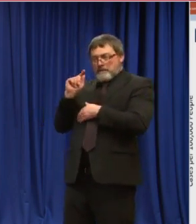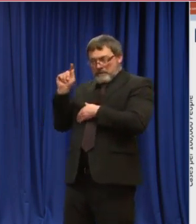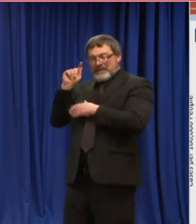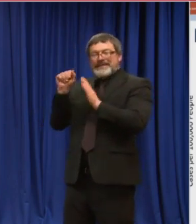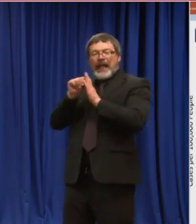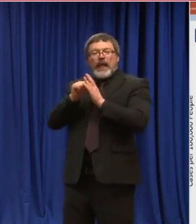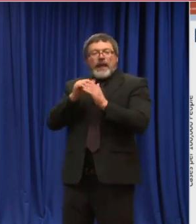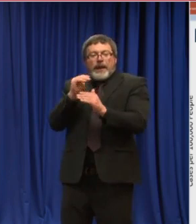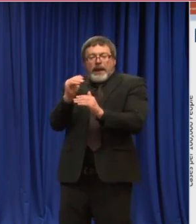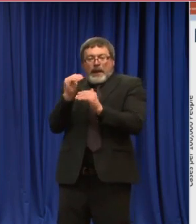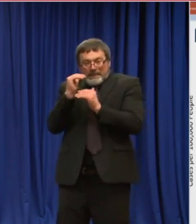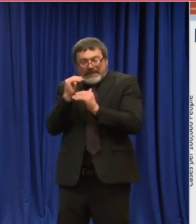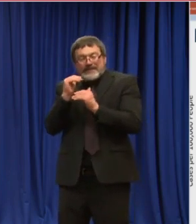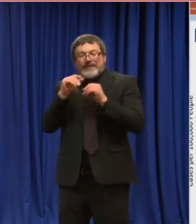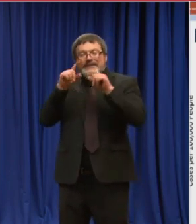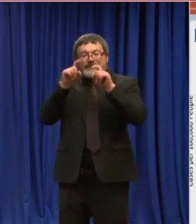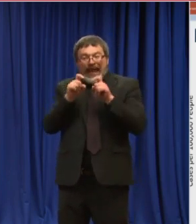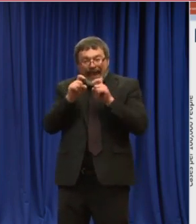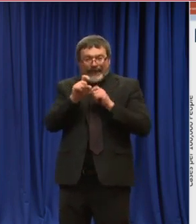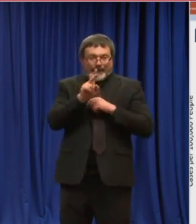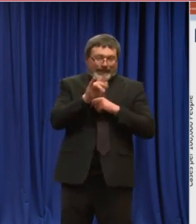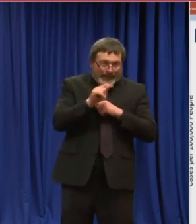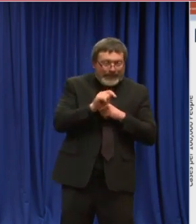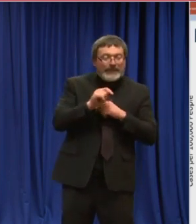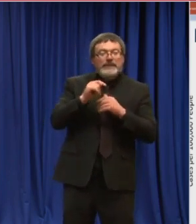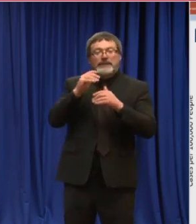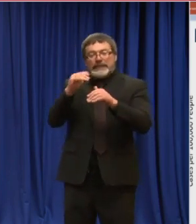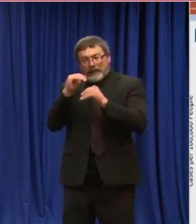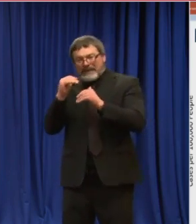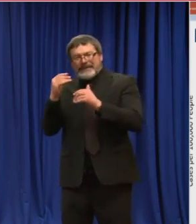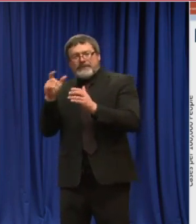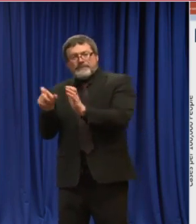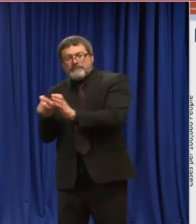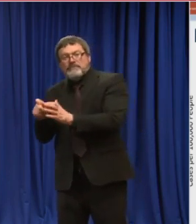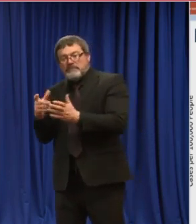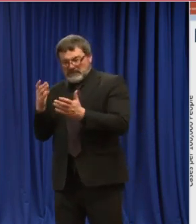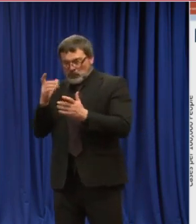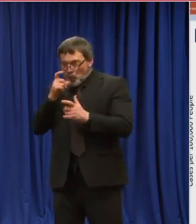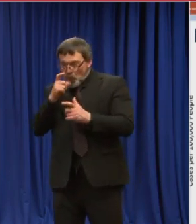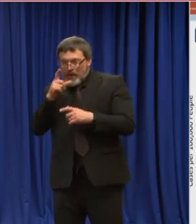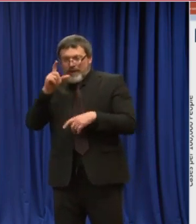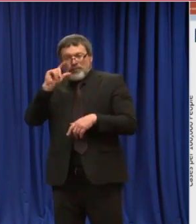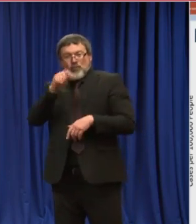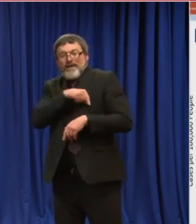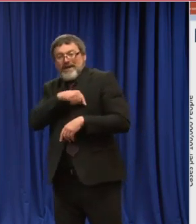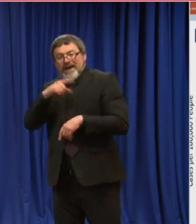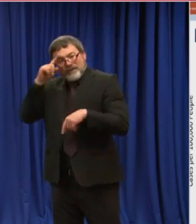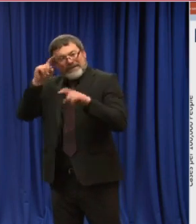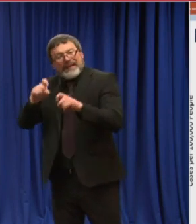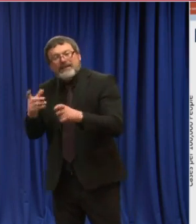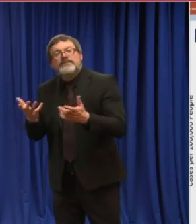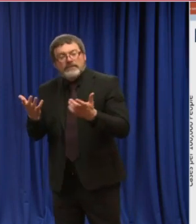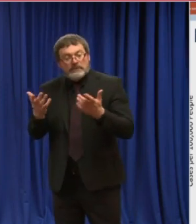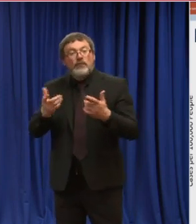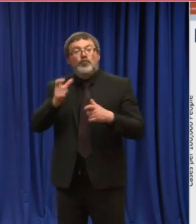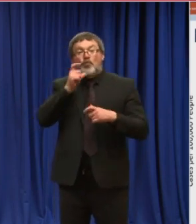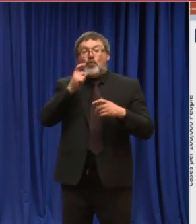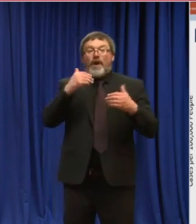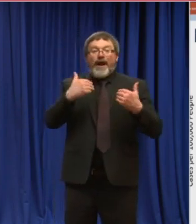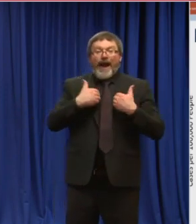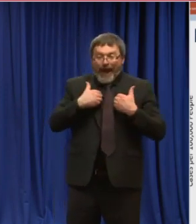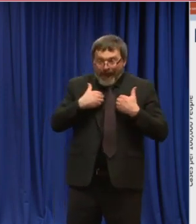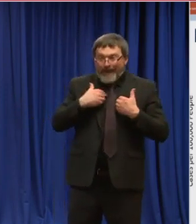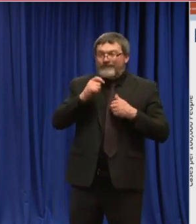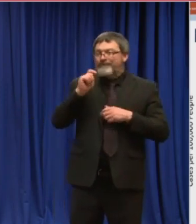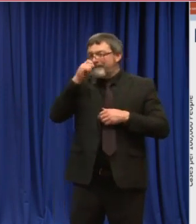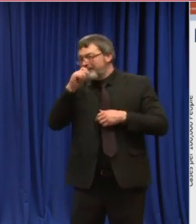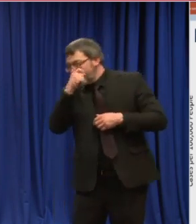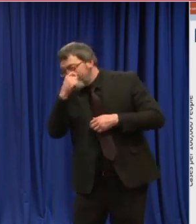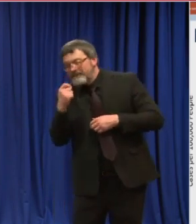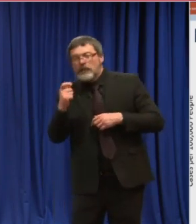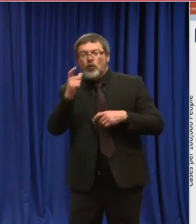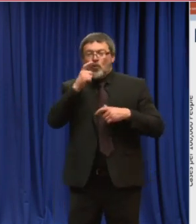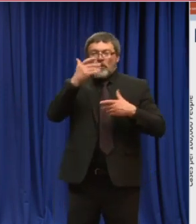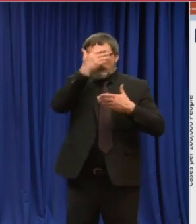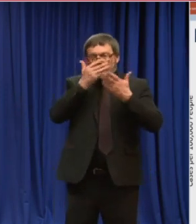I JUST BEEN A LOT OF LIKE TESTING MACHINES AND TEST GETS ROLLING OUT, BUT IT’S THE CHAIN OF SUPPLIES THAT ARE NEEDED TO CONDUCT TESTING THAT PERSONAL PROTECTIVE EQUIPMENT THE NASAL